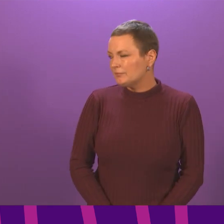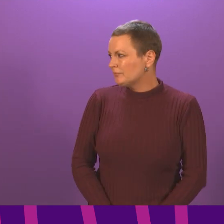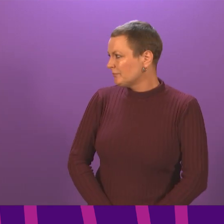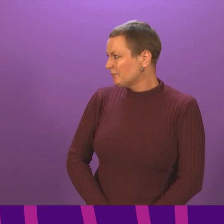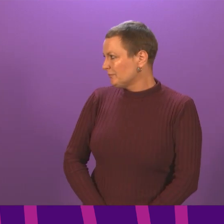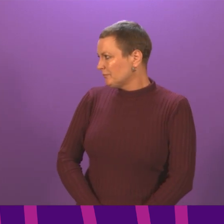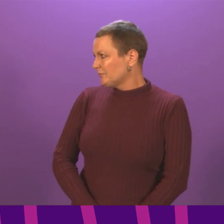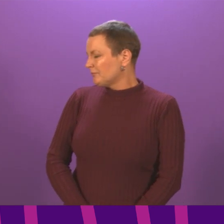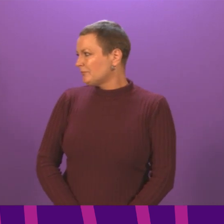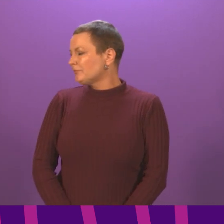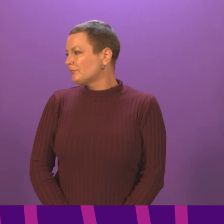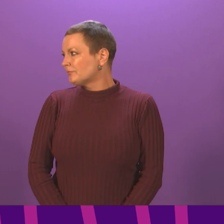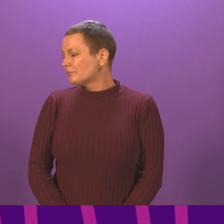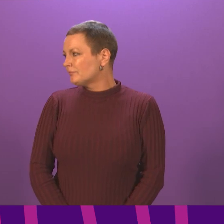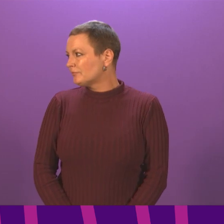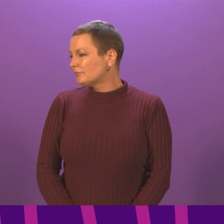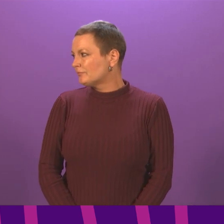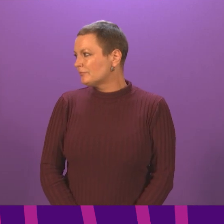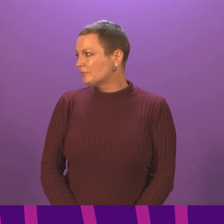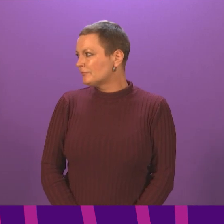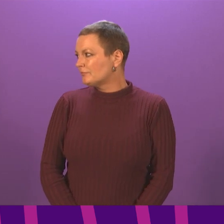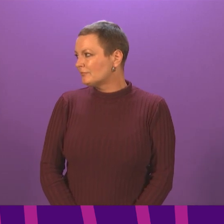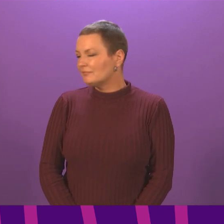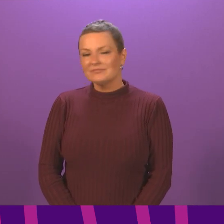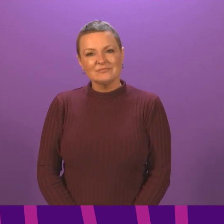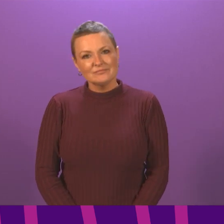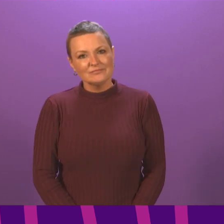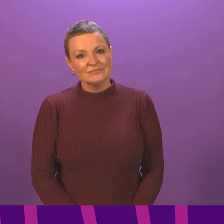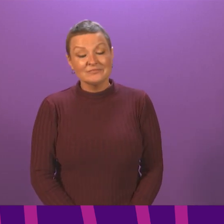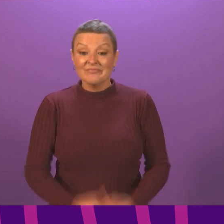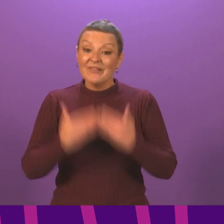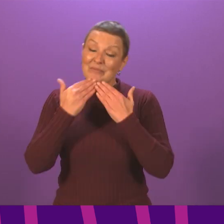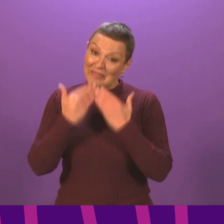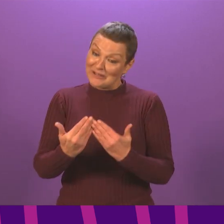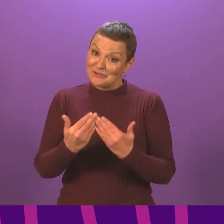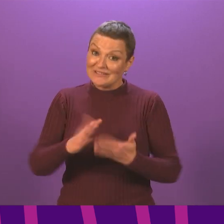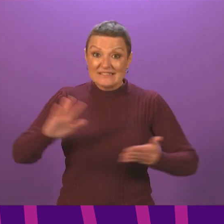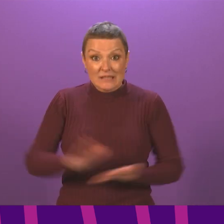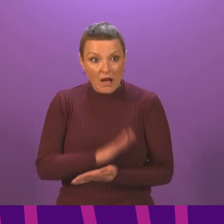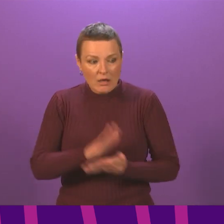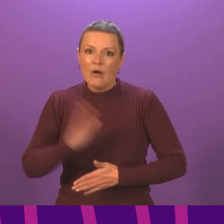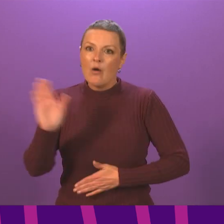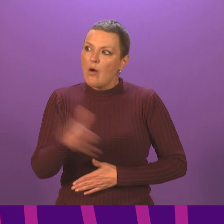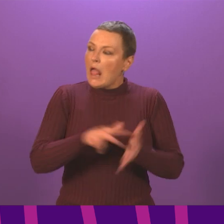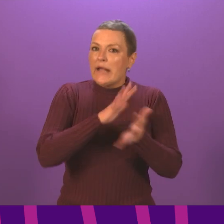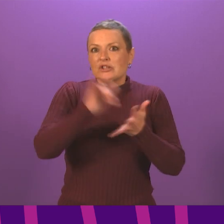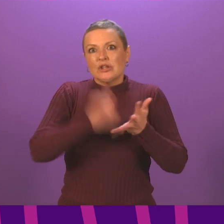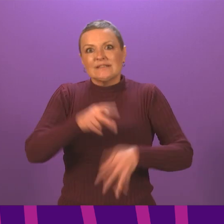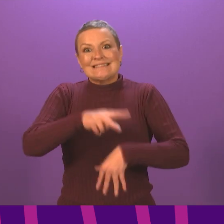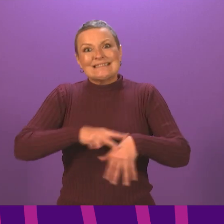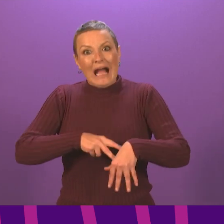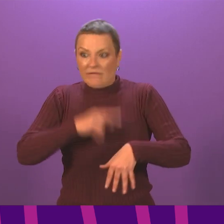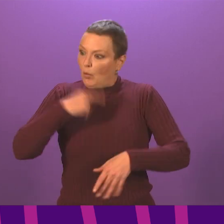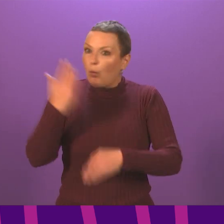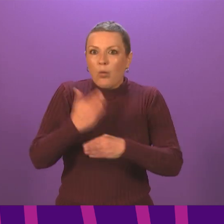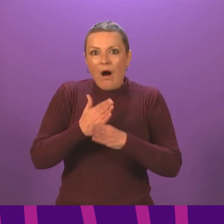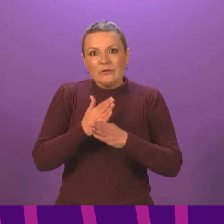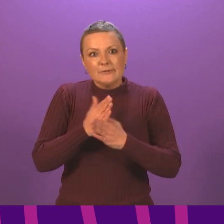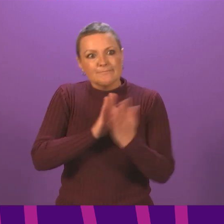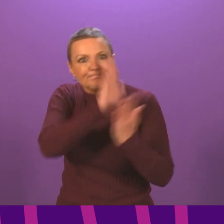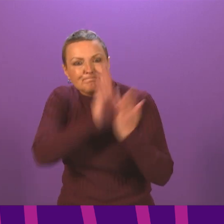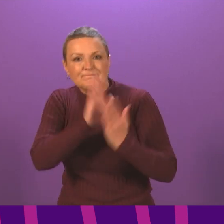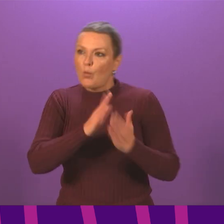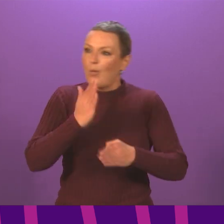Alison Johnstone (Lothian) (Green): I am delighted that all front-line NHS staff